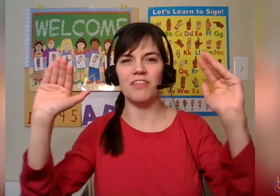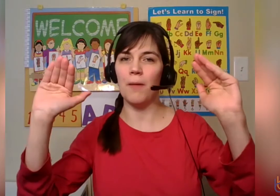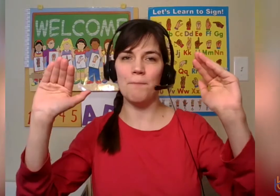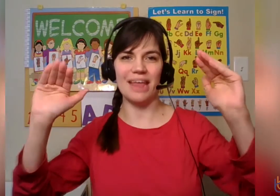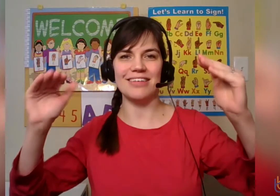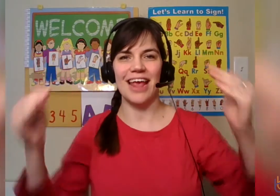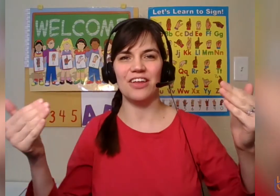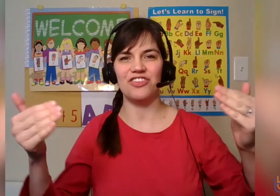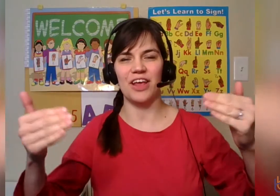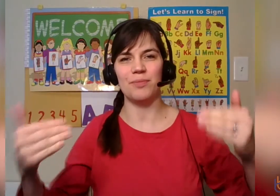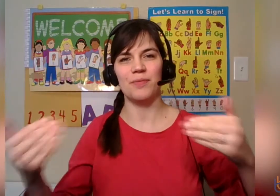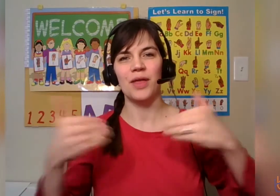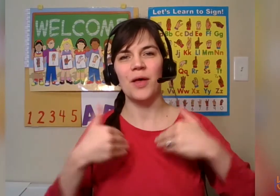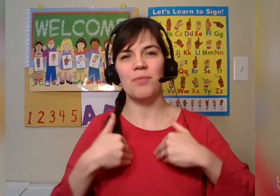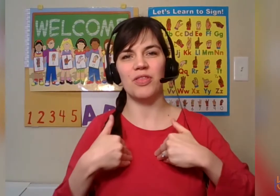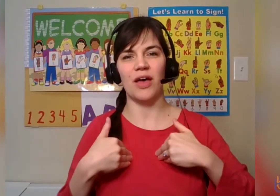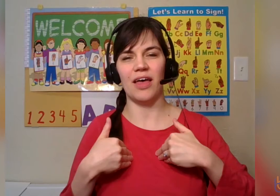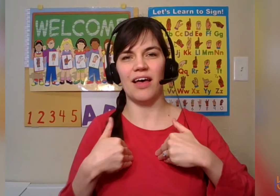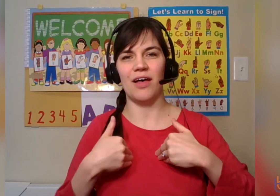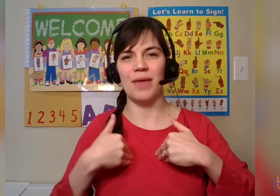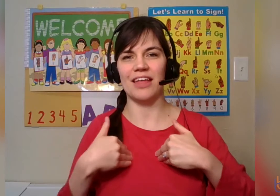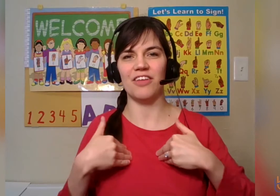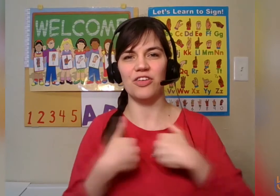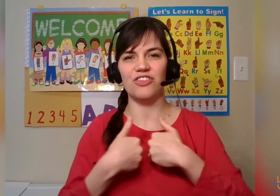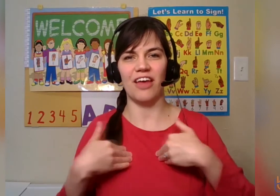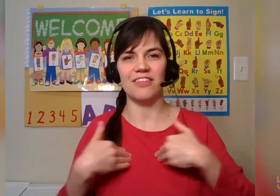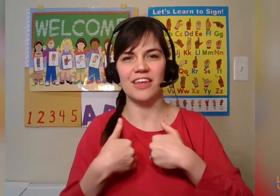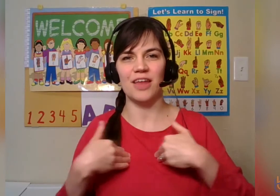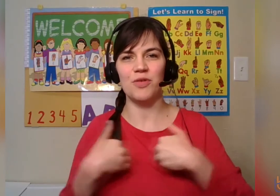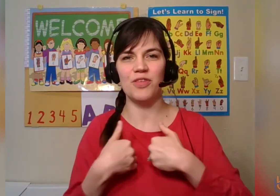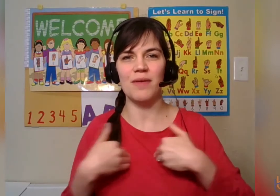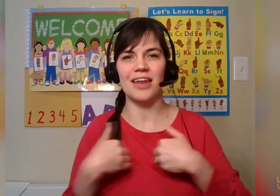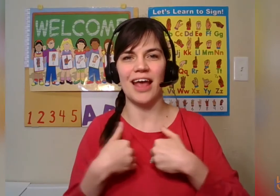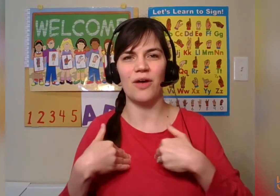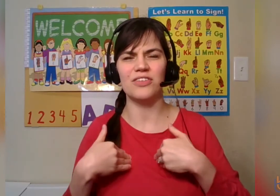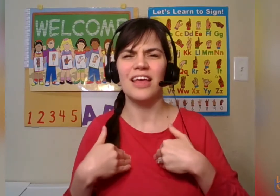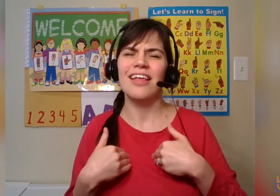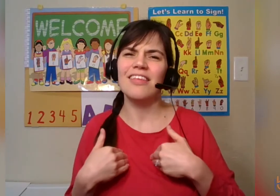this a bent handshape. Put the hands on your chest and move them in and out. This